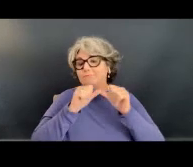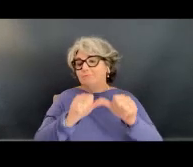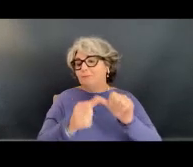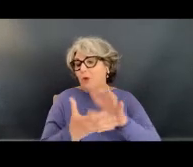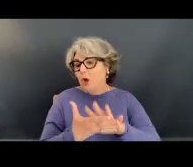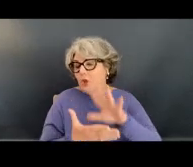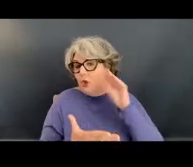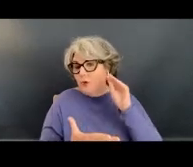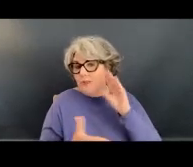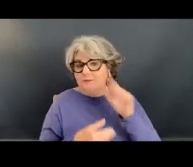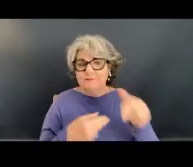Next slide, please.